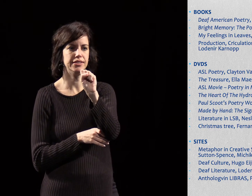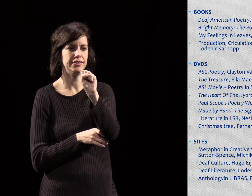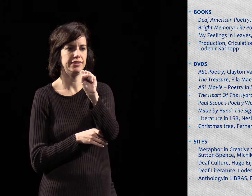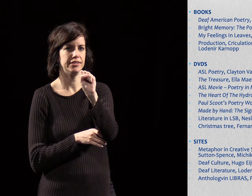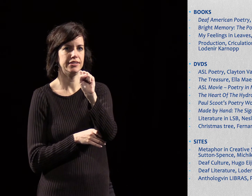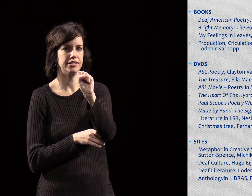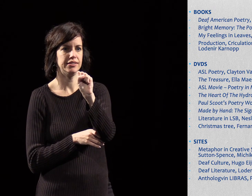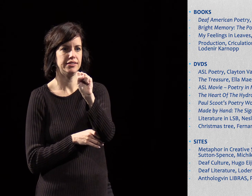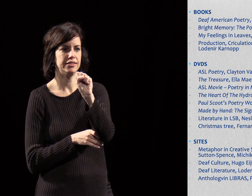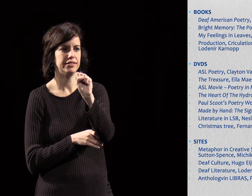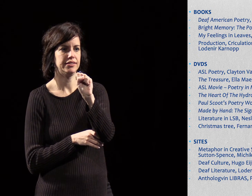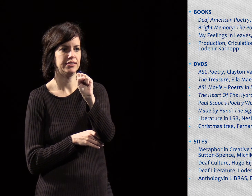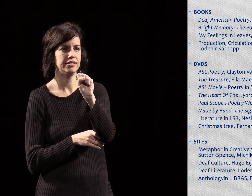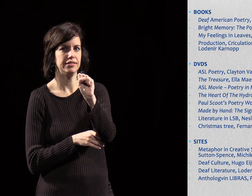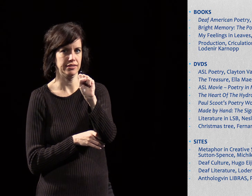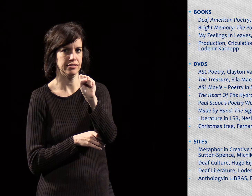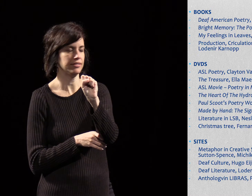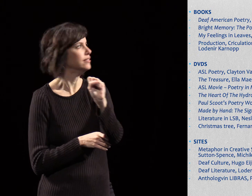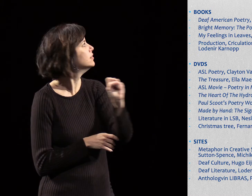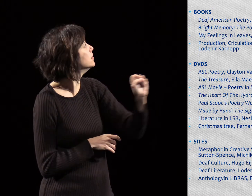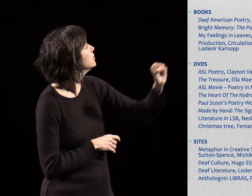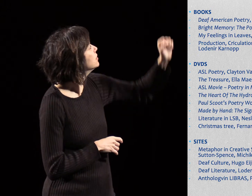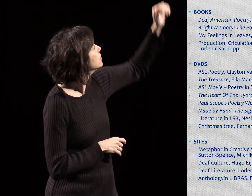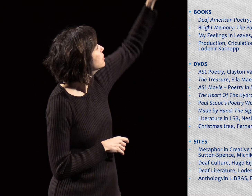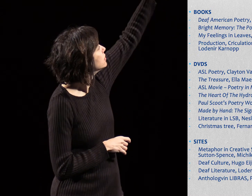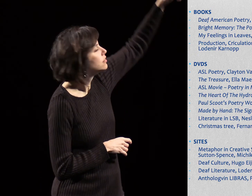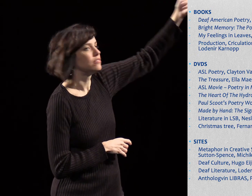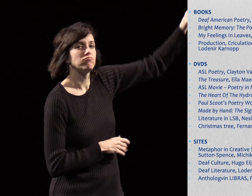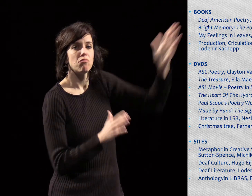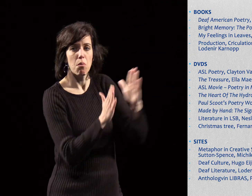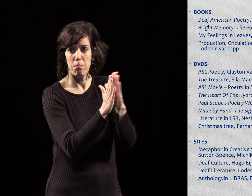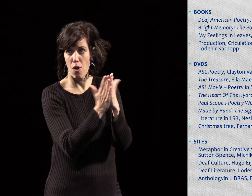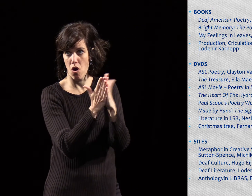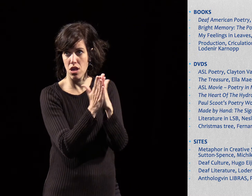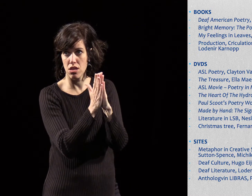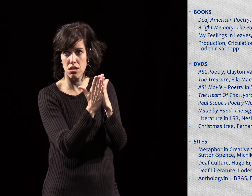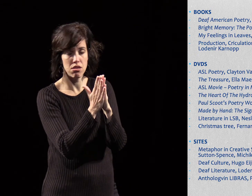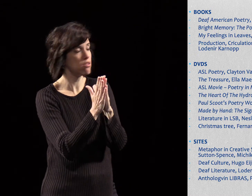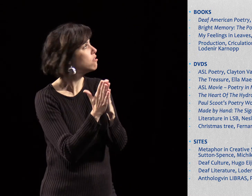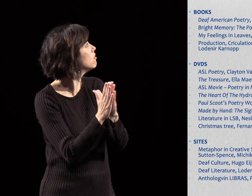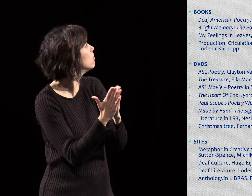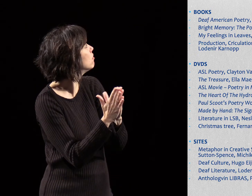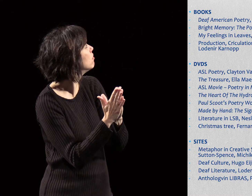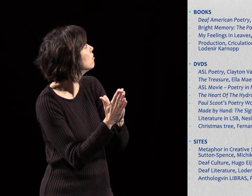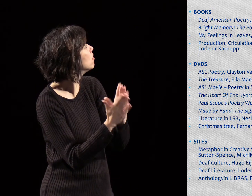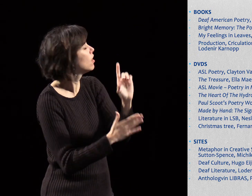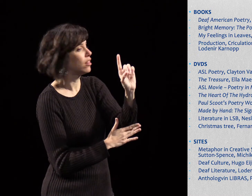Here's the different types of sources I used. First we have books.